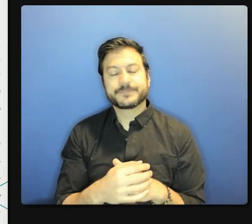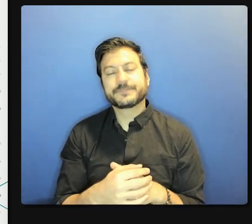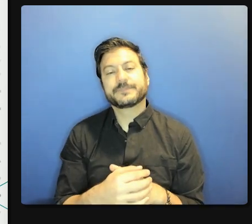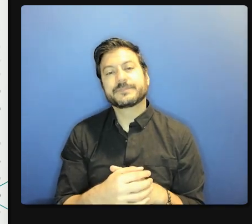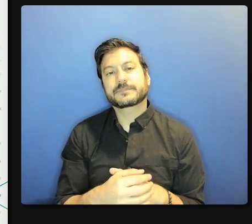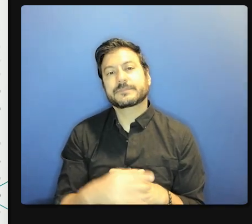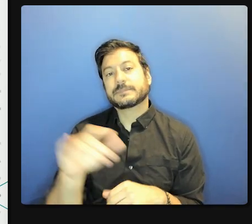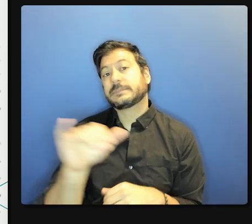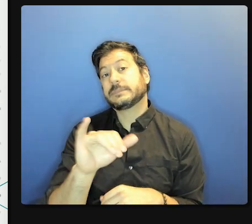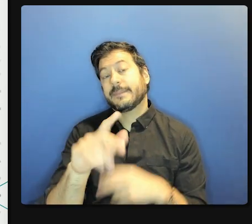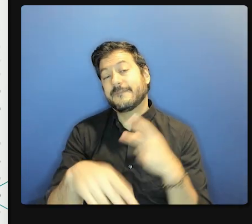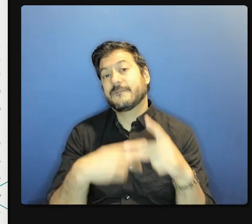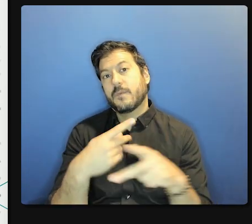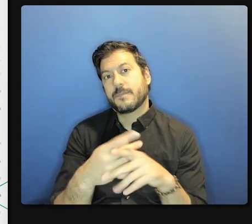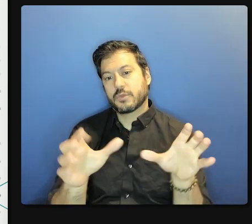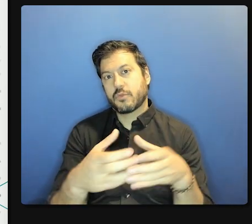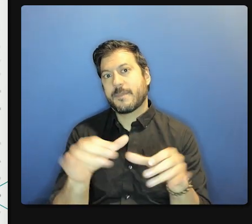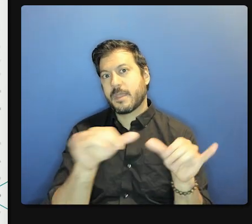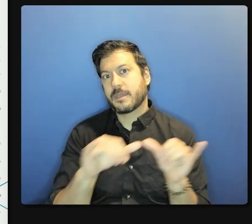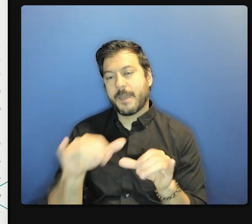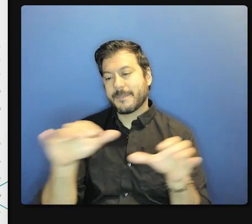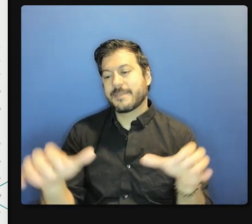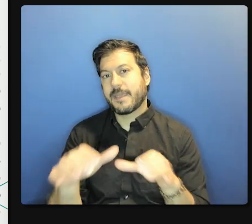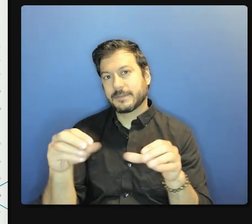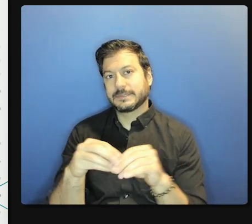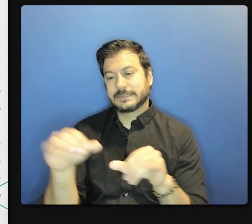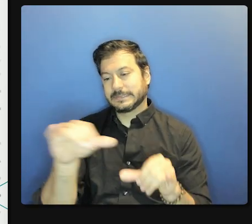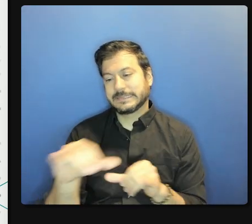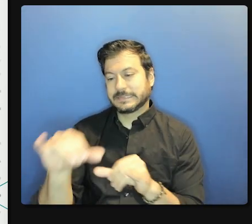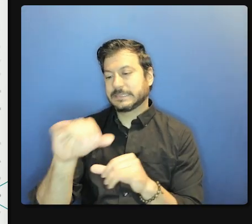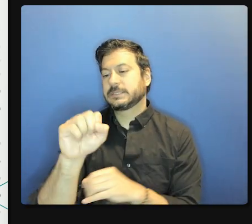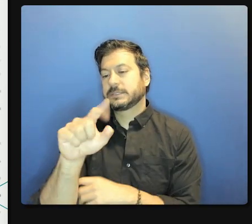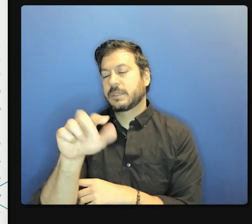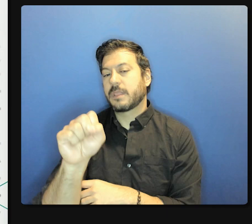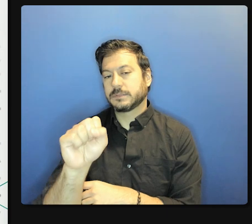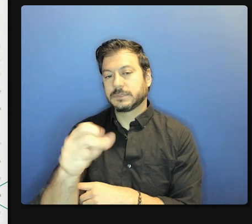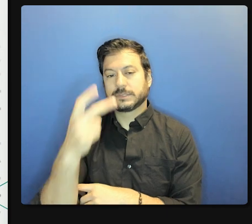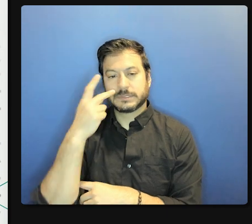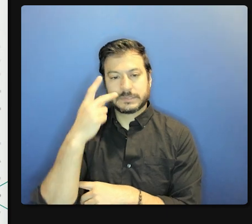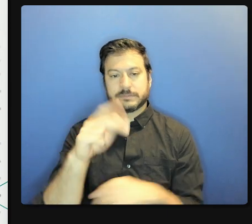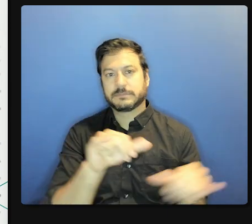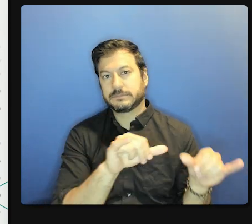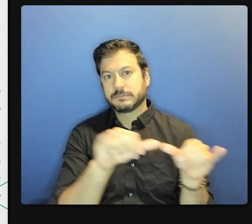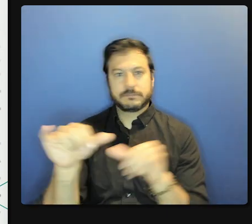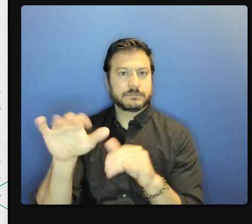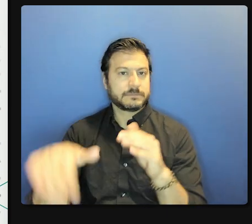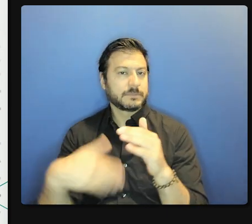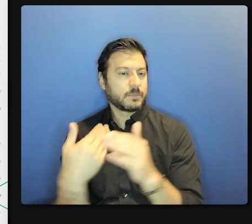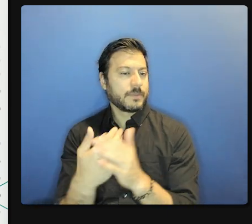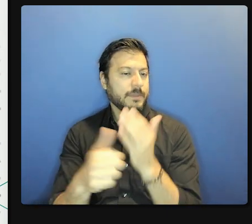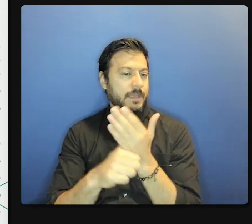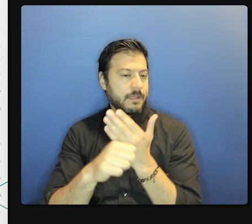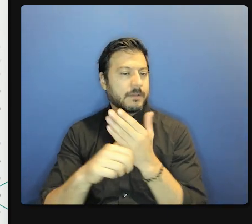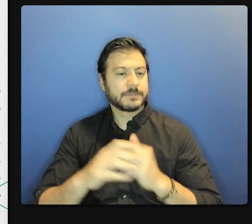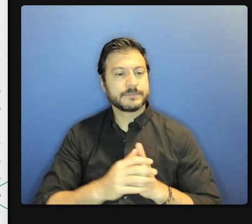Largely the same format of grouping common actions into consistent slots can be seen across our entire catalog.